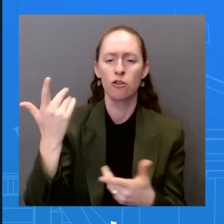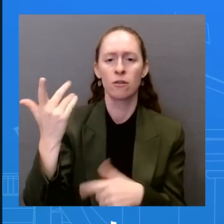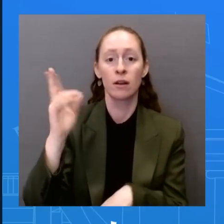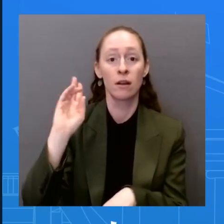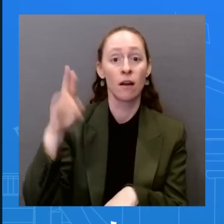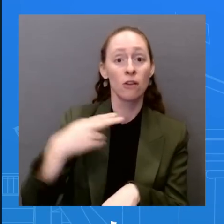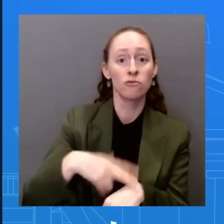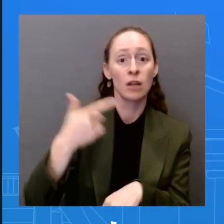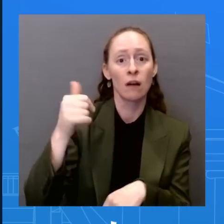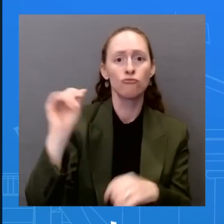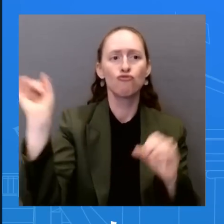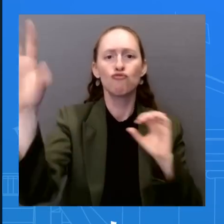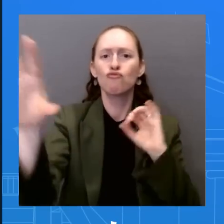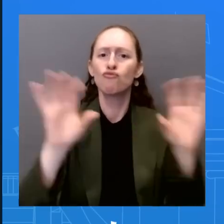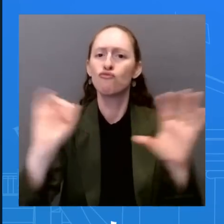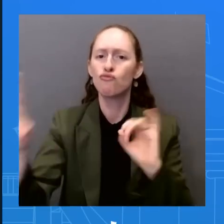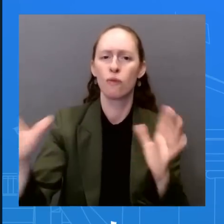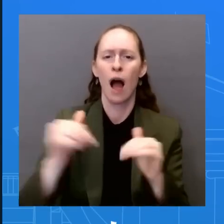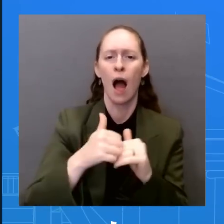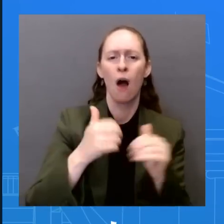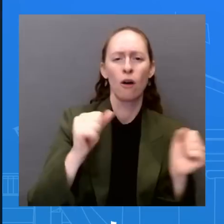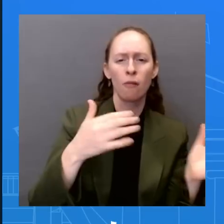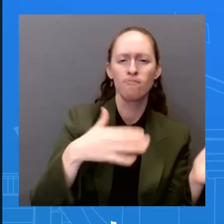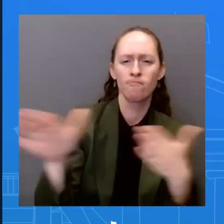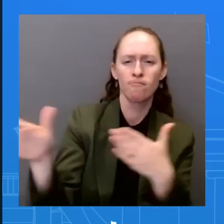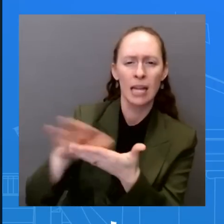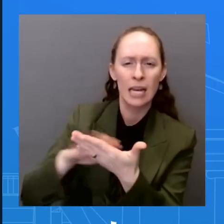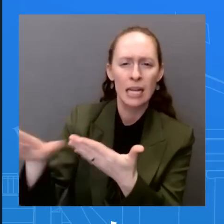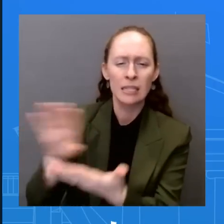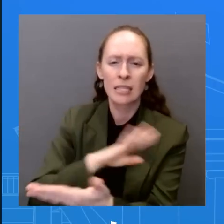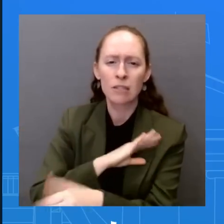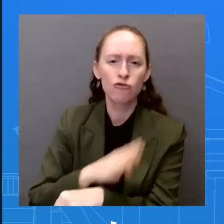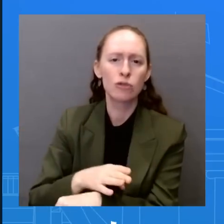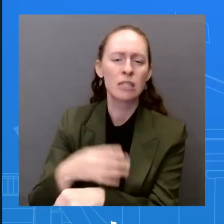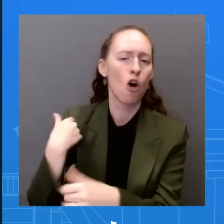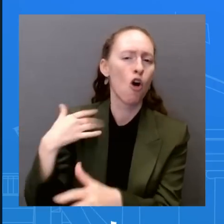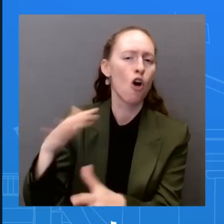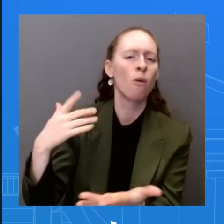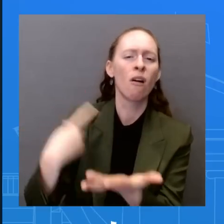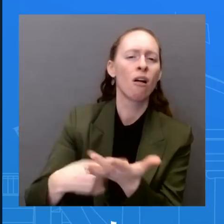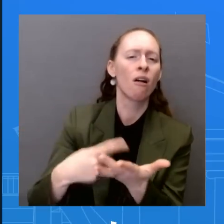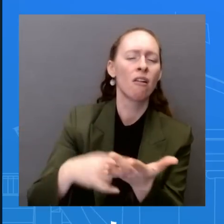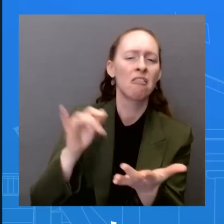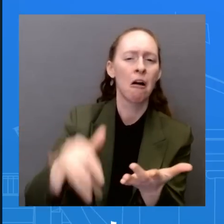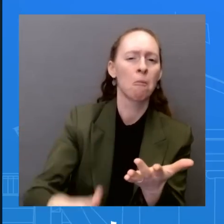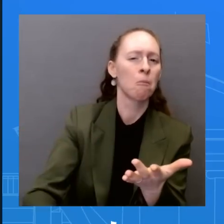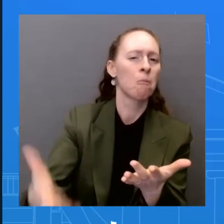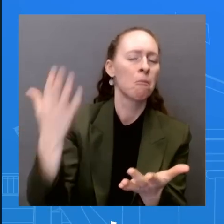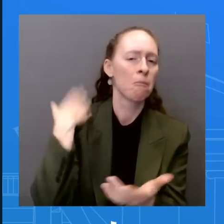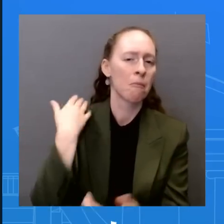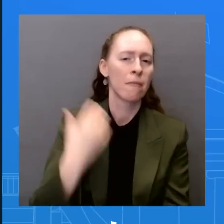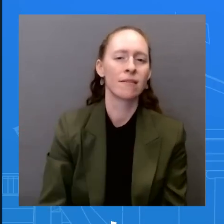And so that is something that we're going to continue to do to be helpful to Europe as -- as they head into the winter months.